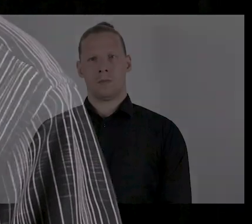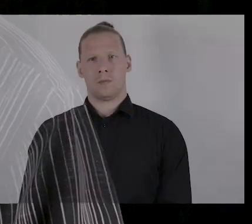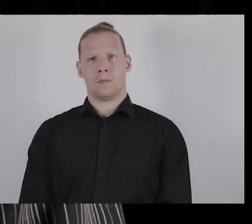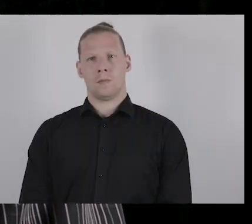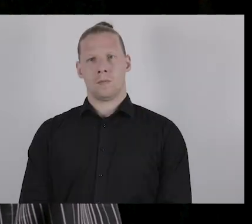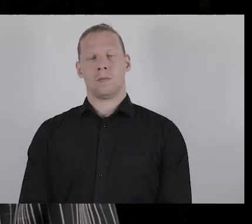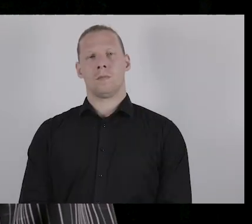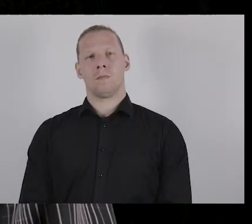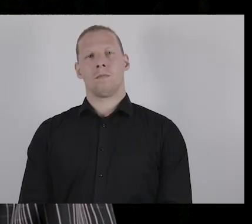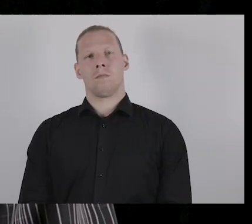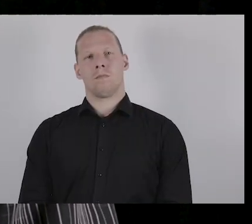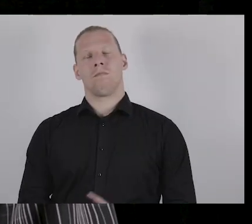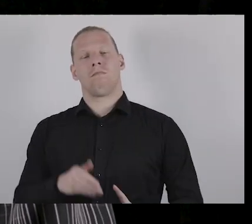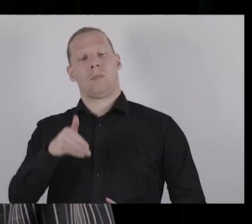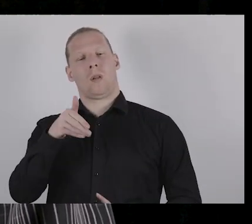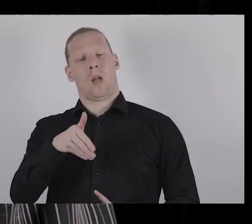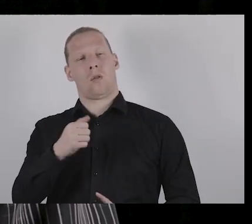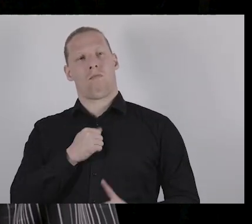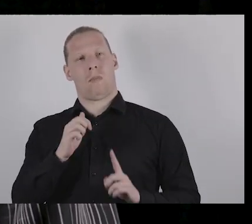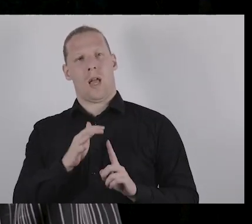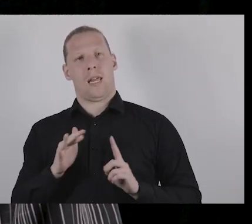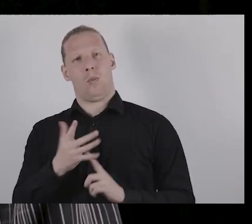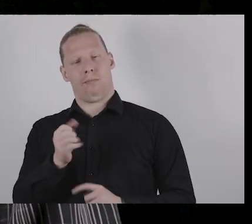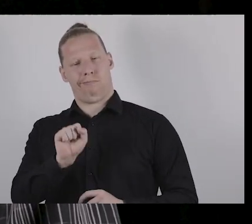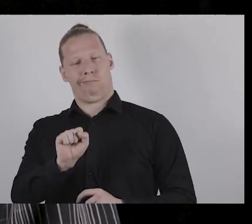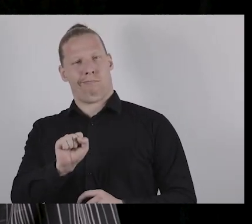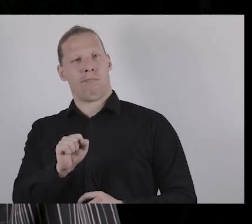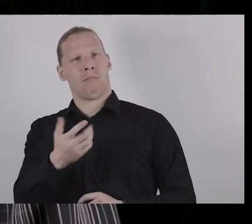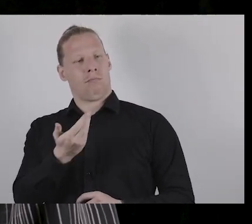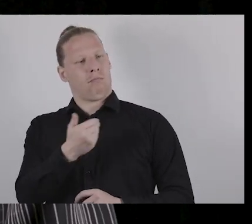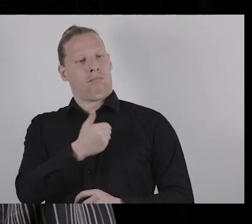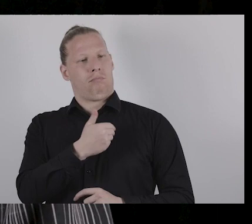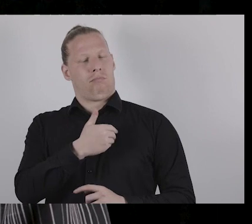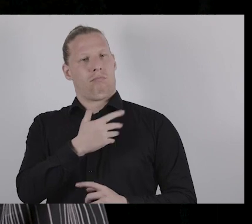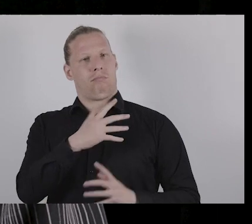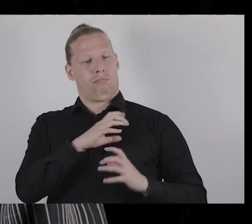He manawa tahi, he manawa ora, he manawa toa...